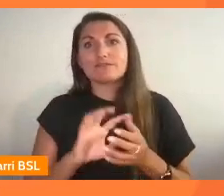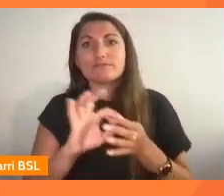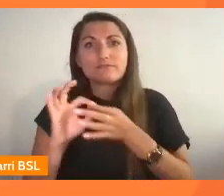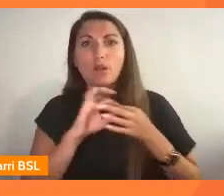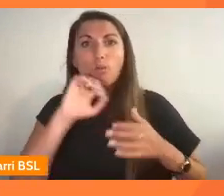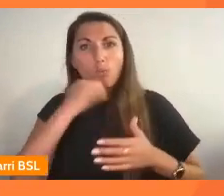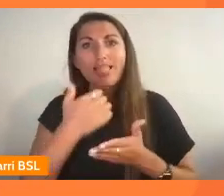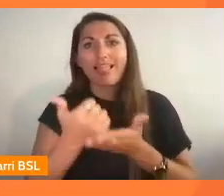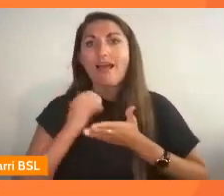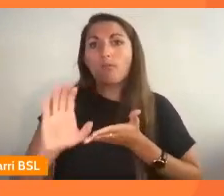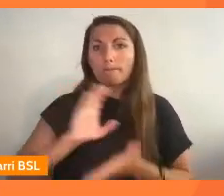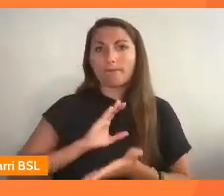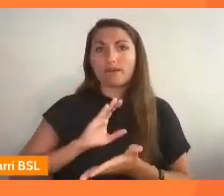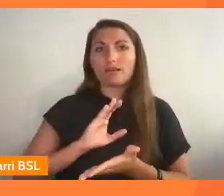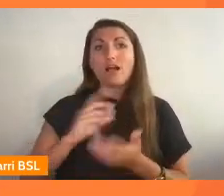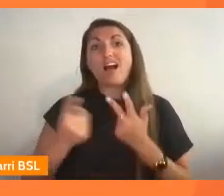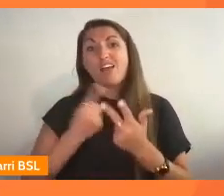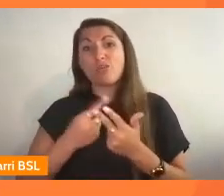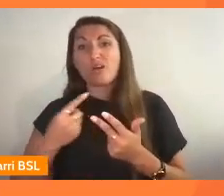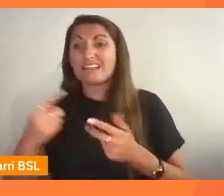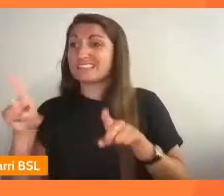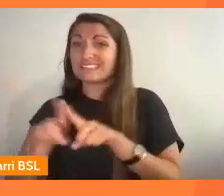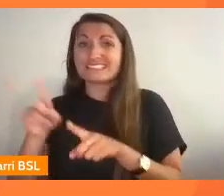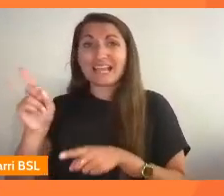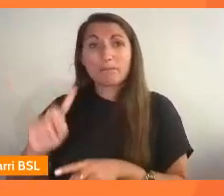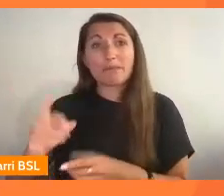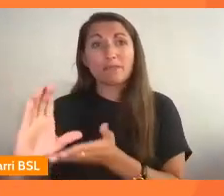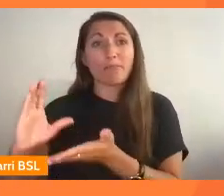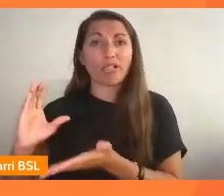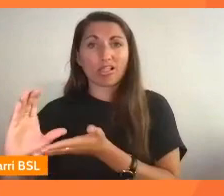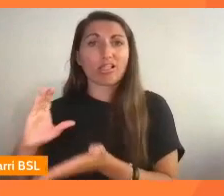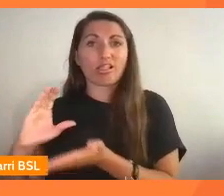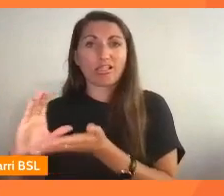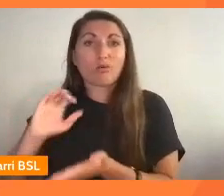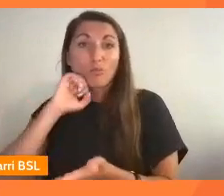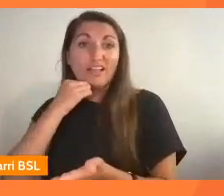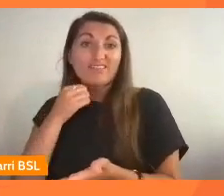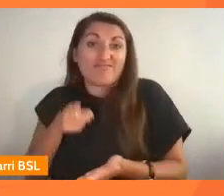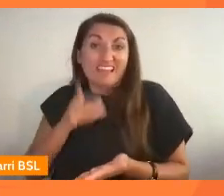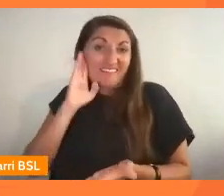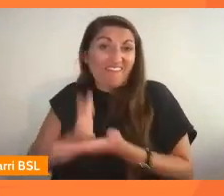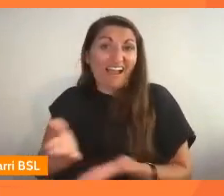saying it like that, but that is just facts on facts on facts.